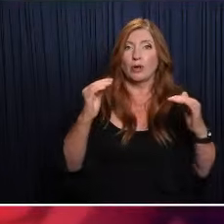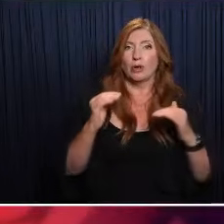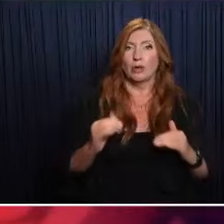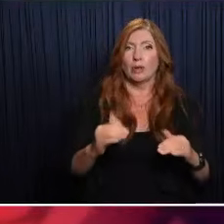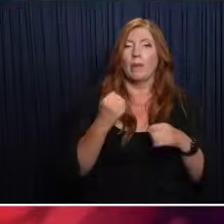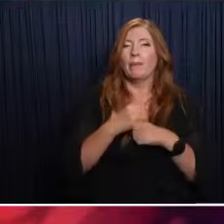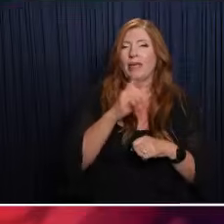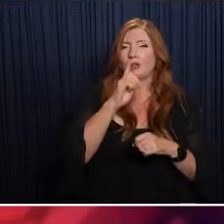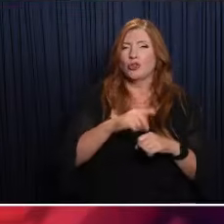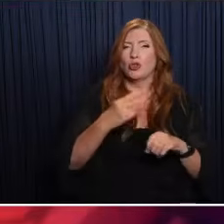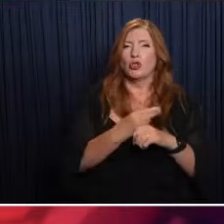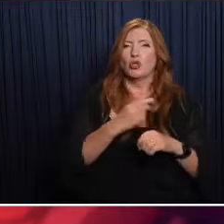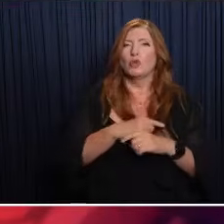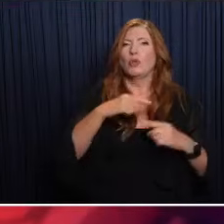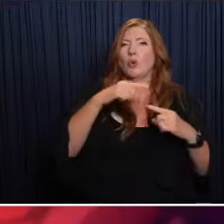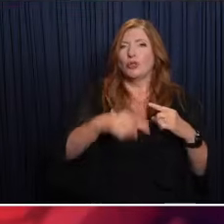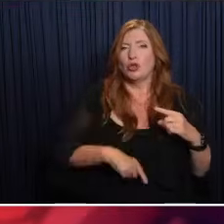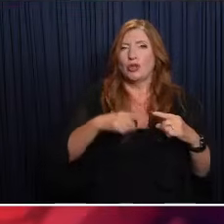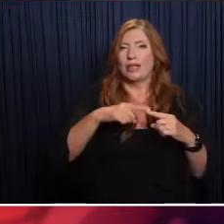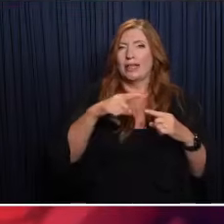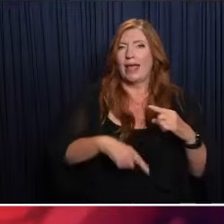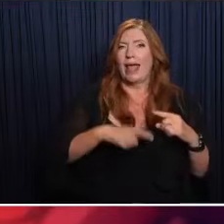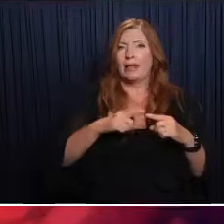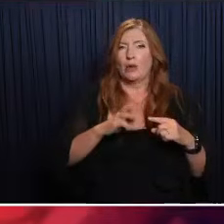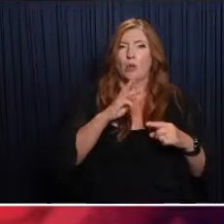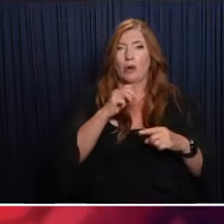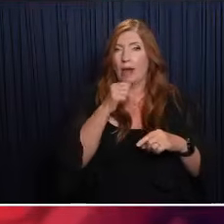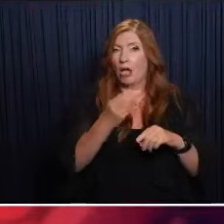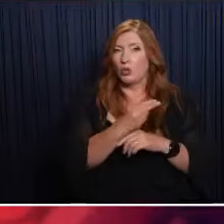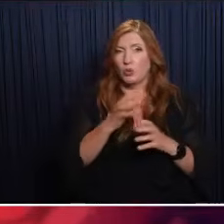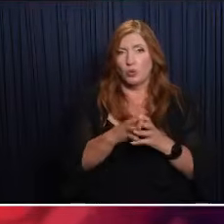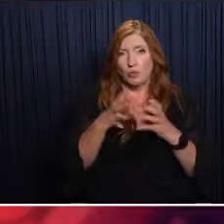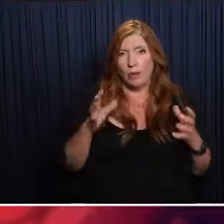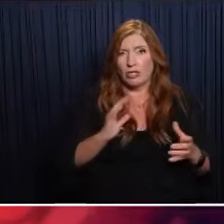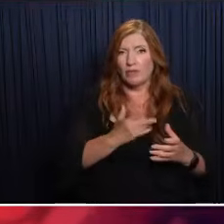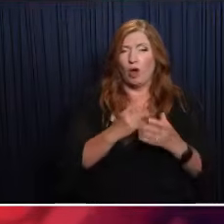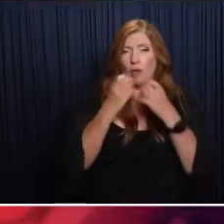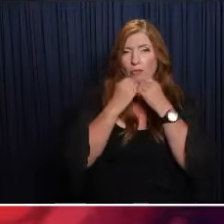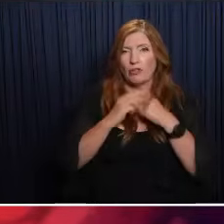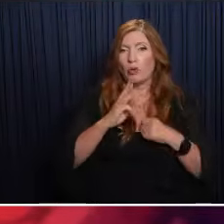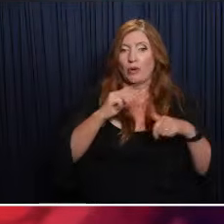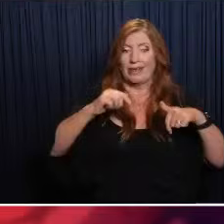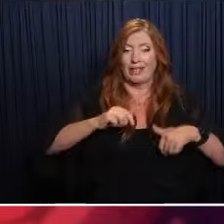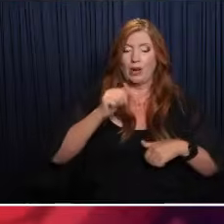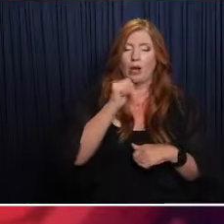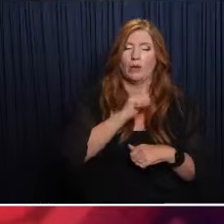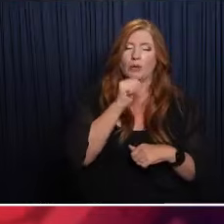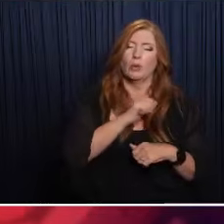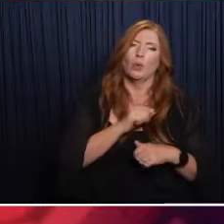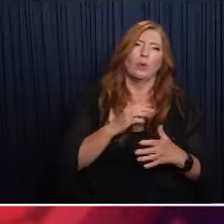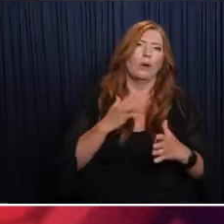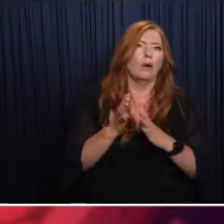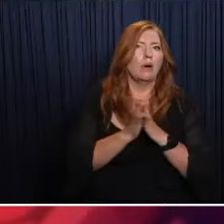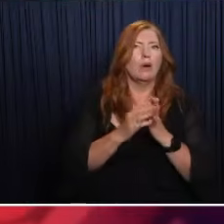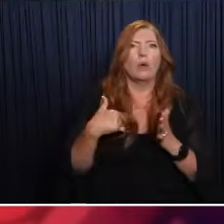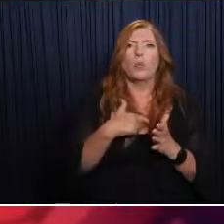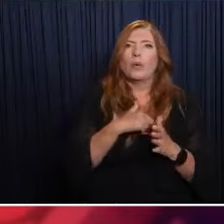THEY SHOULD DRIVE DOWN THE COST OF CONSUMER. THEY SHOULD USE THE RECIRCULATED WATER SO YOU ARE NOT USING OUR